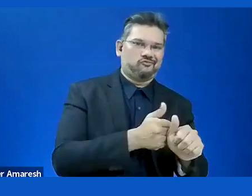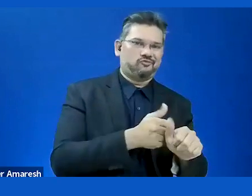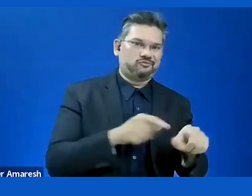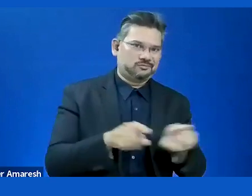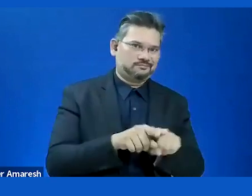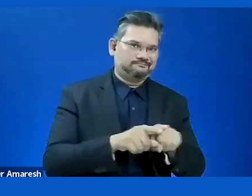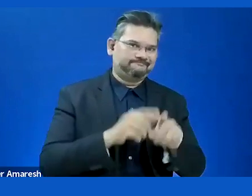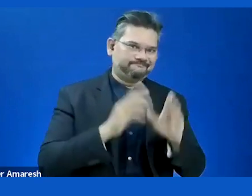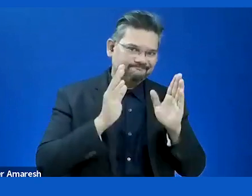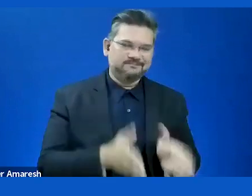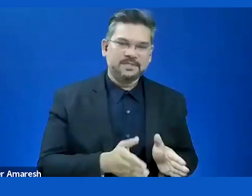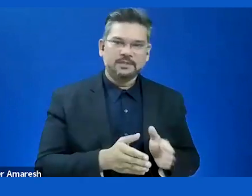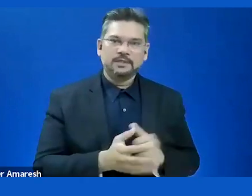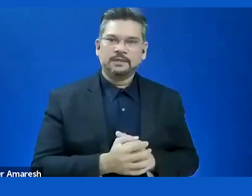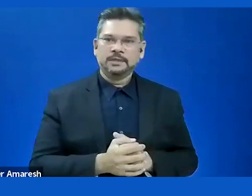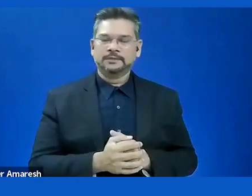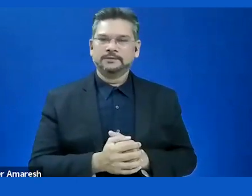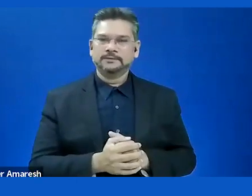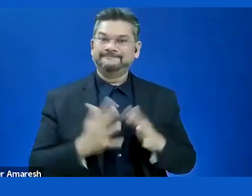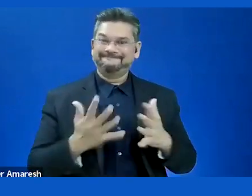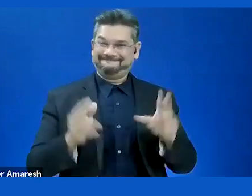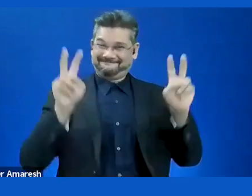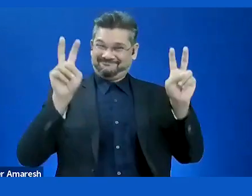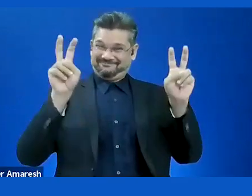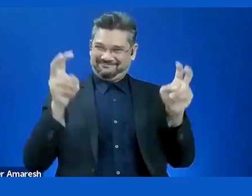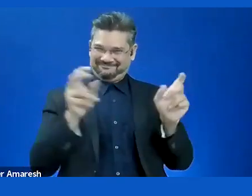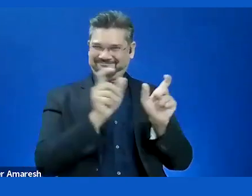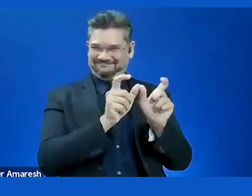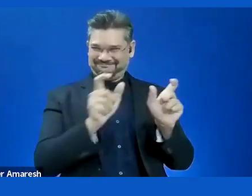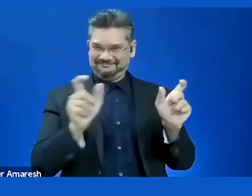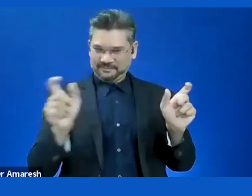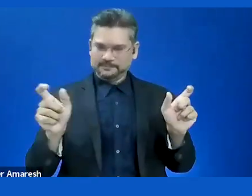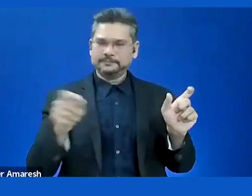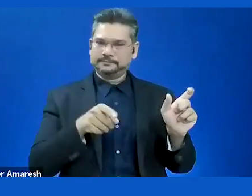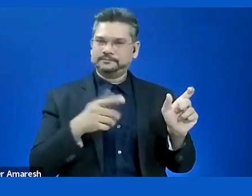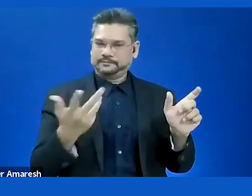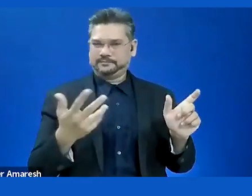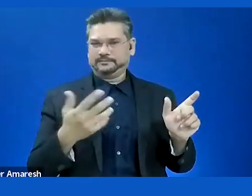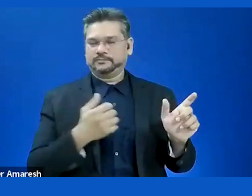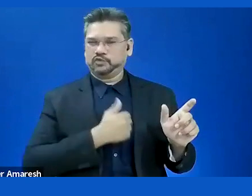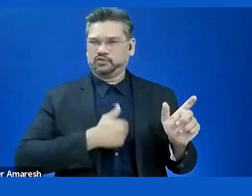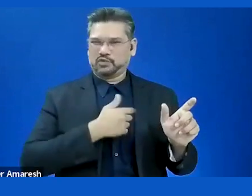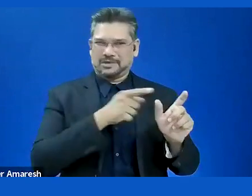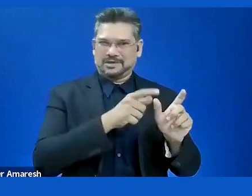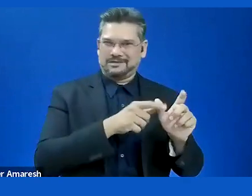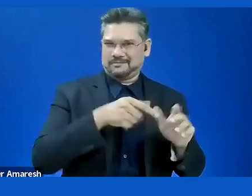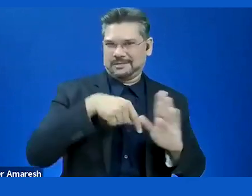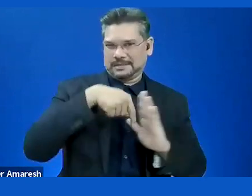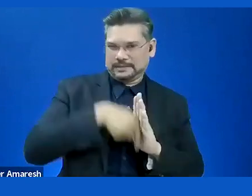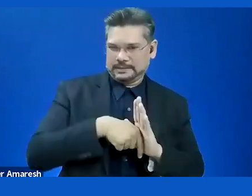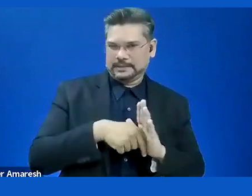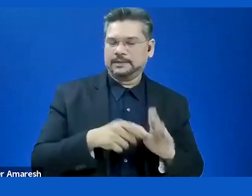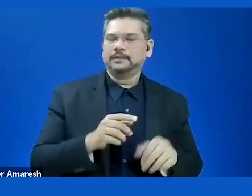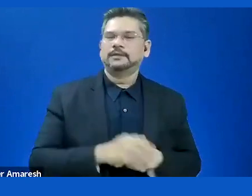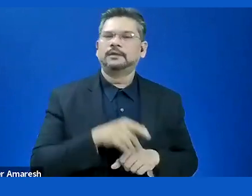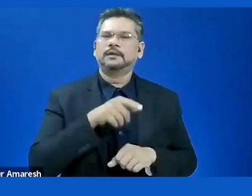bear with me here on the technicalities in the proposal of amendments of the original regulation,